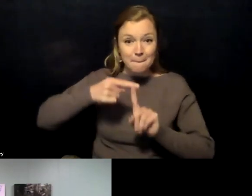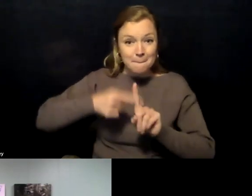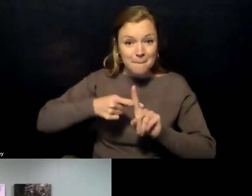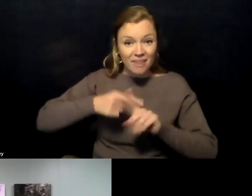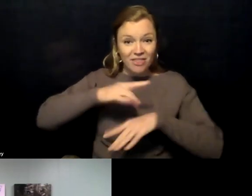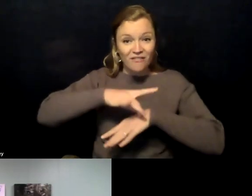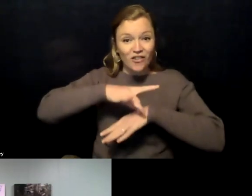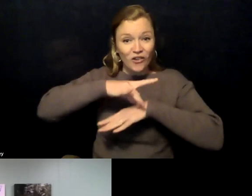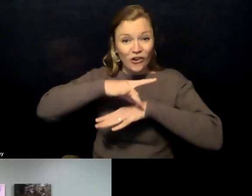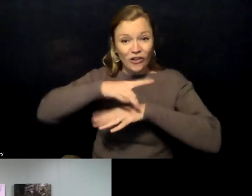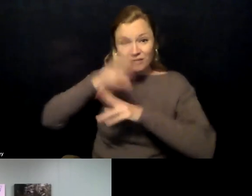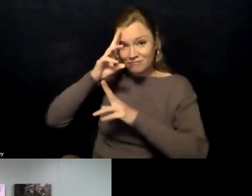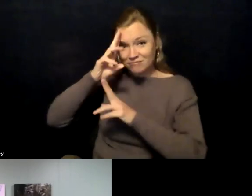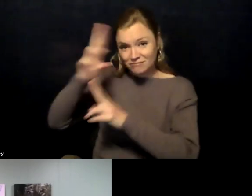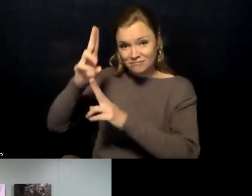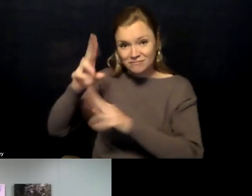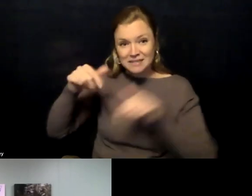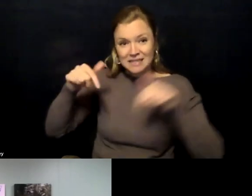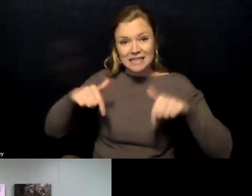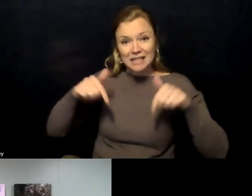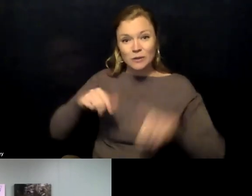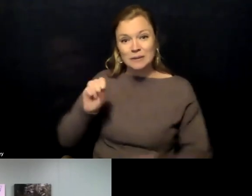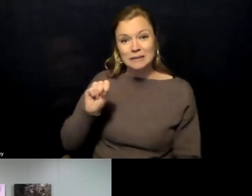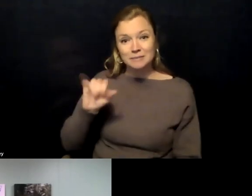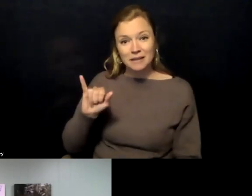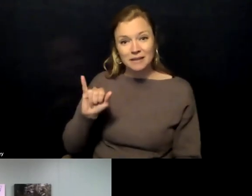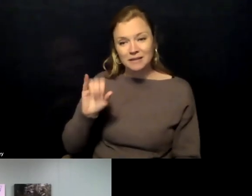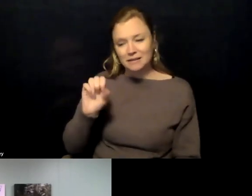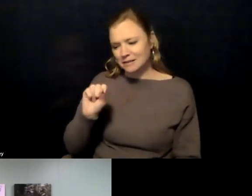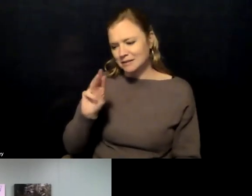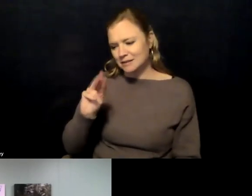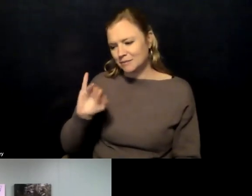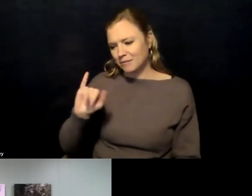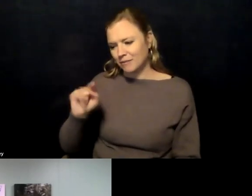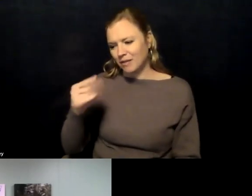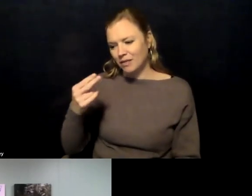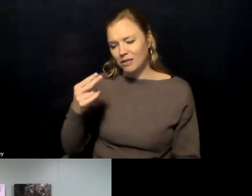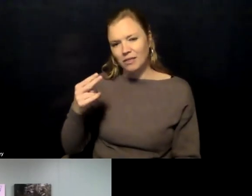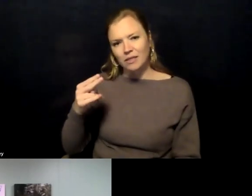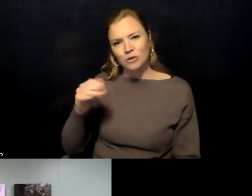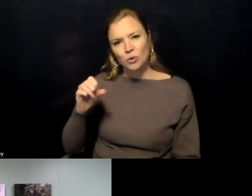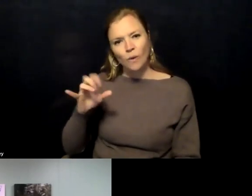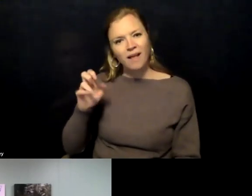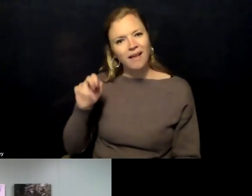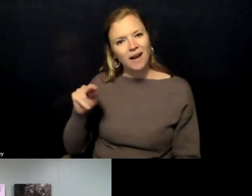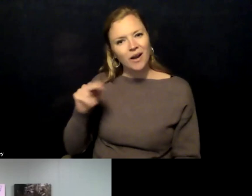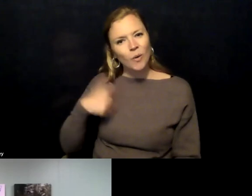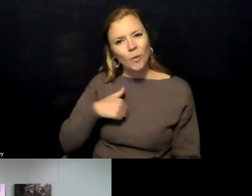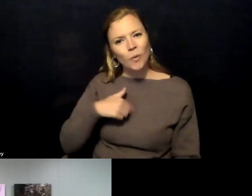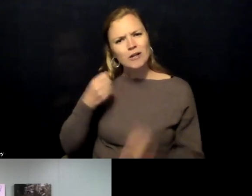earth optimism, which is flipping the script from doom and gloom